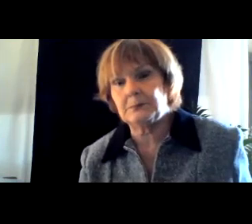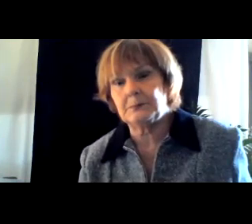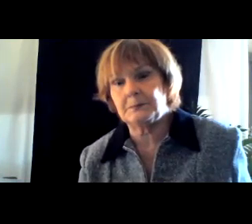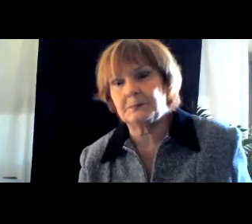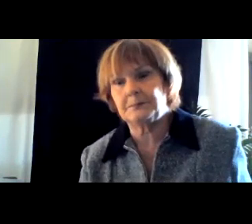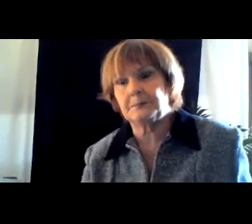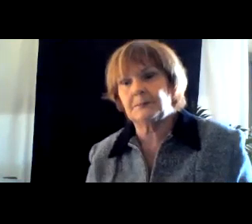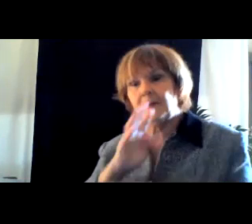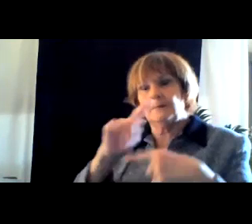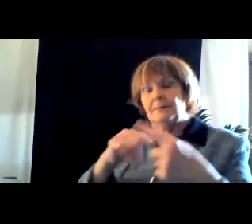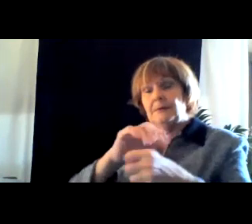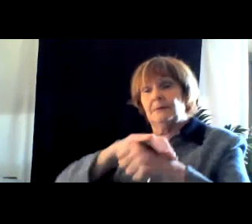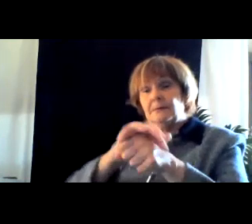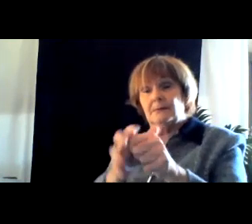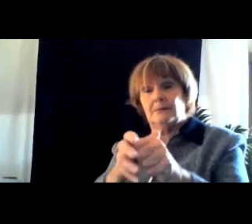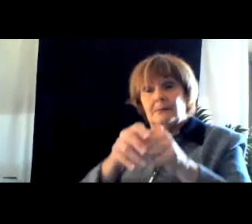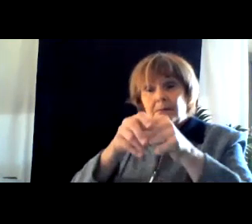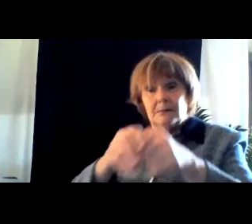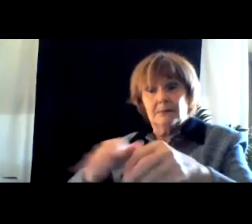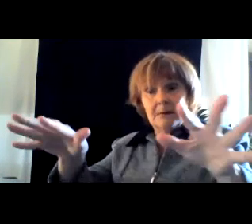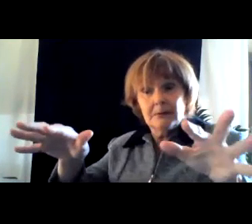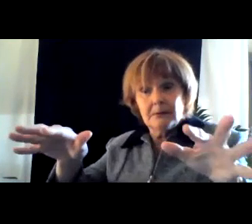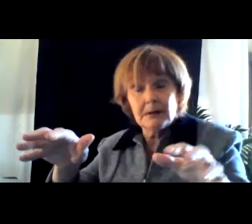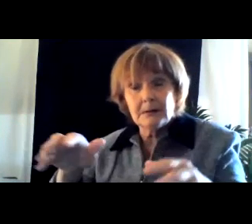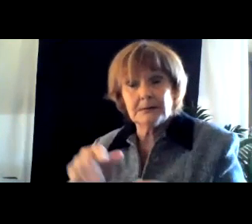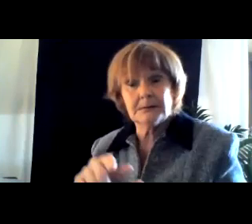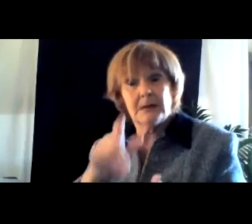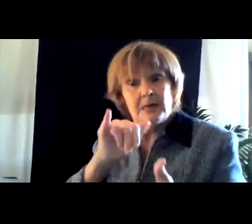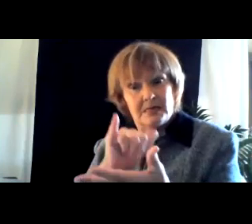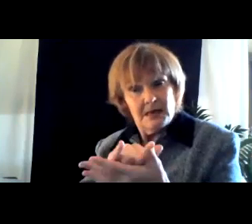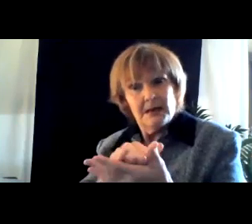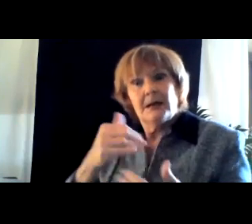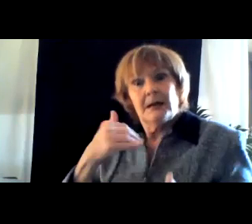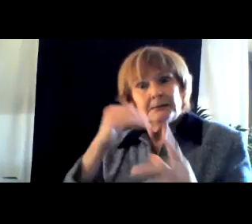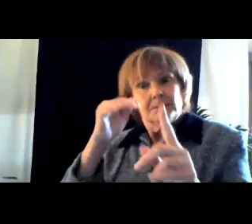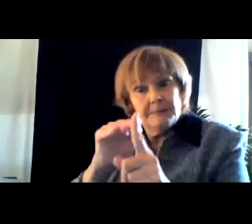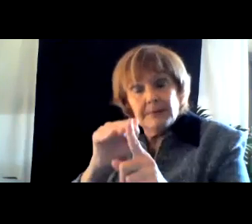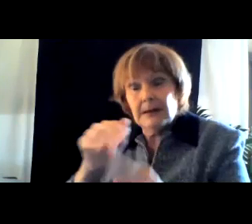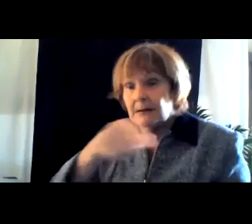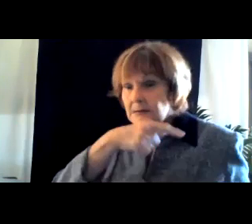that people with intellectual and developmental disabilities are frequently deemed as disposable or less worthy.